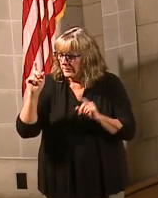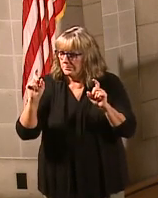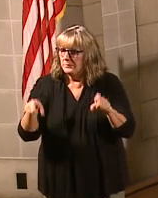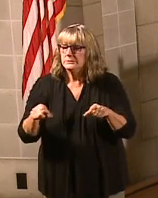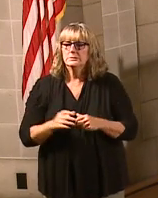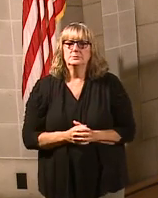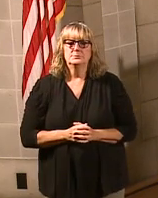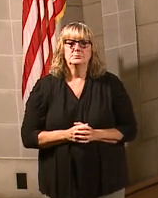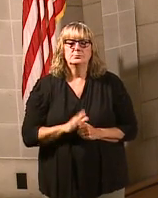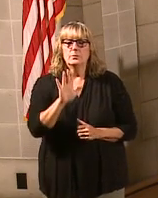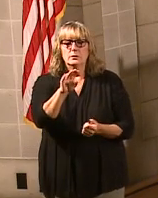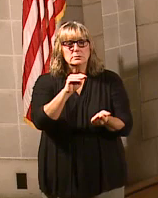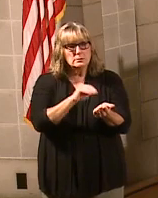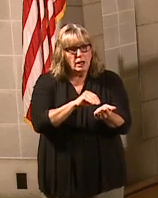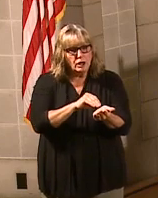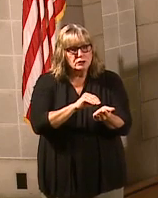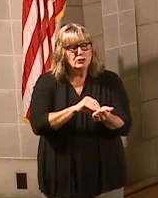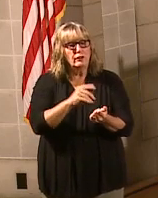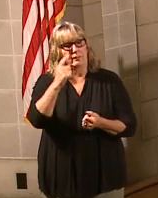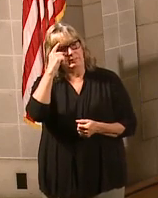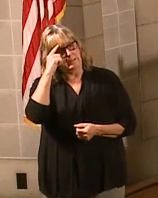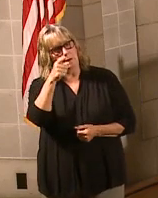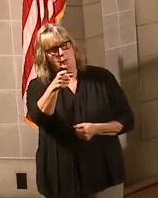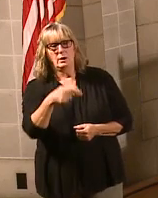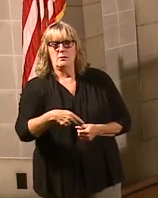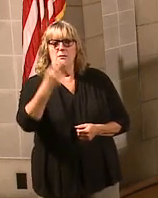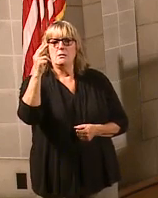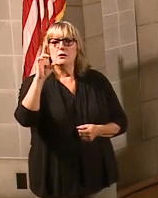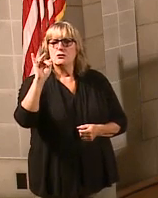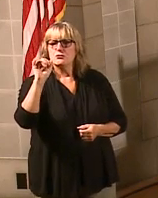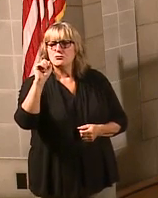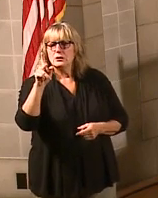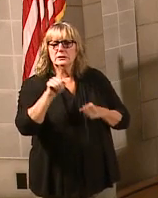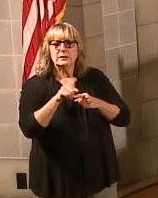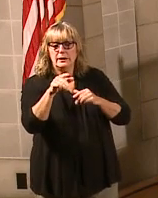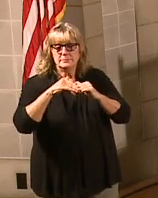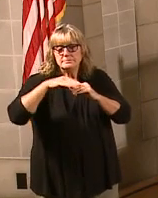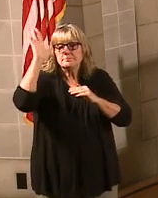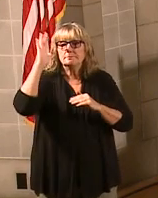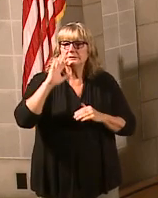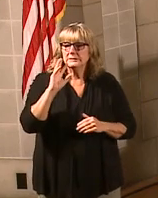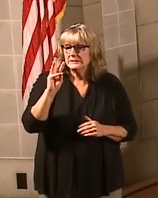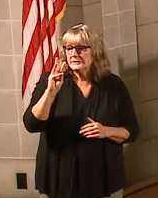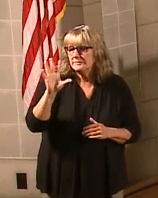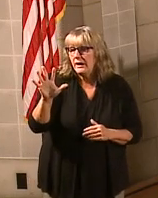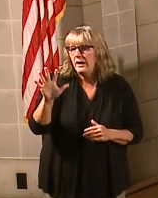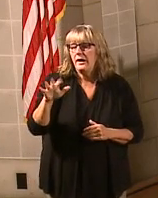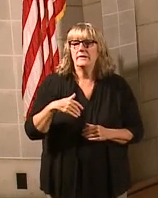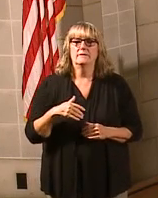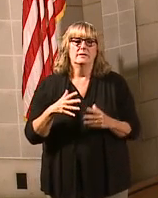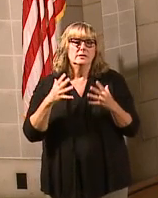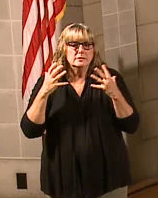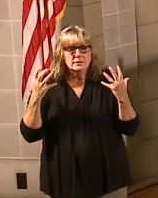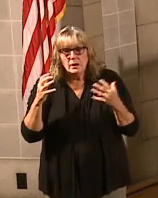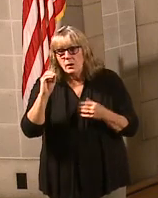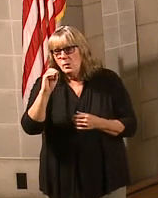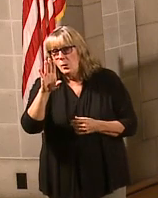IT'S INDICATED FOR BOTH USES. YOU HAVE TO BE 12 YEARS OF